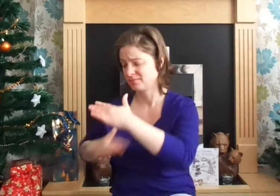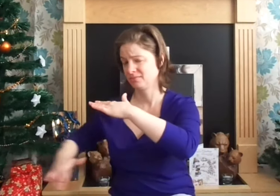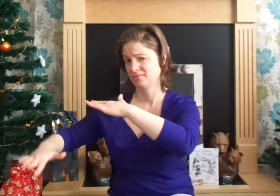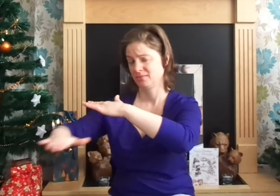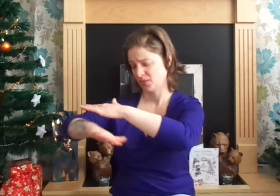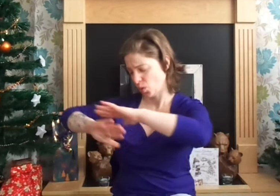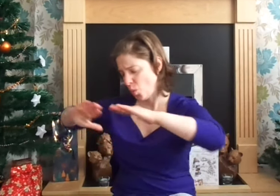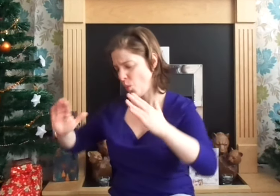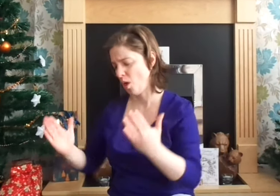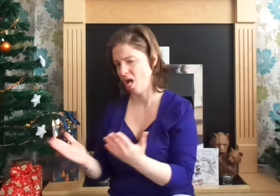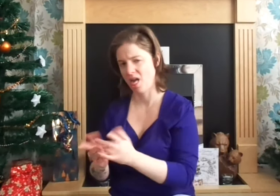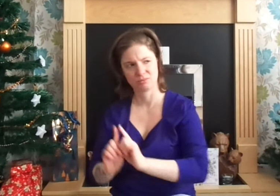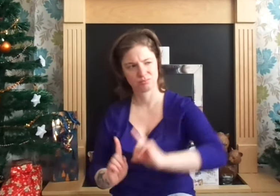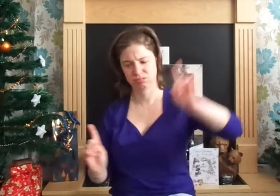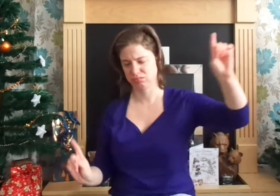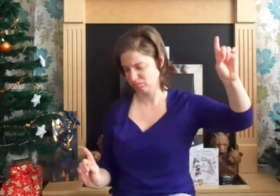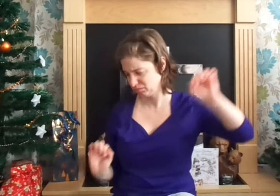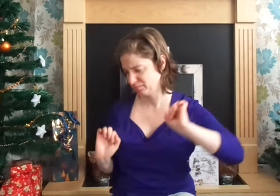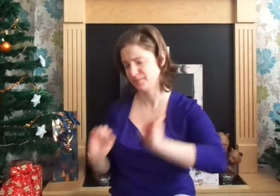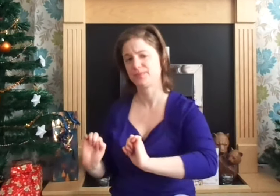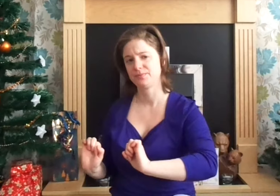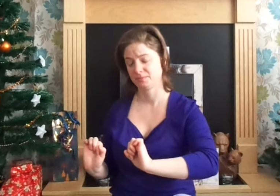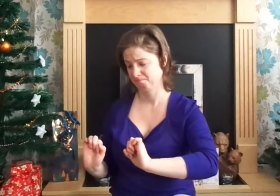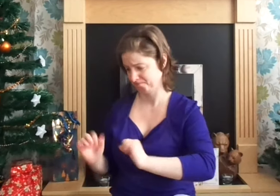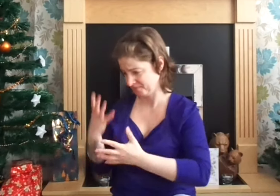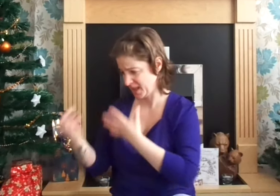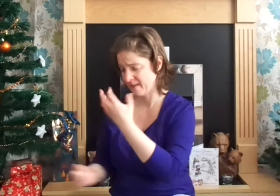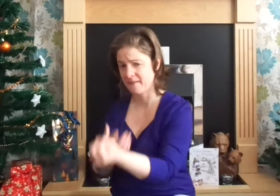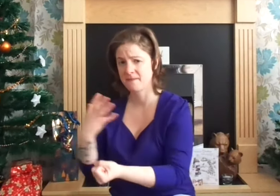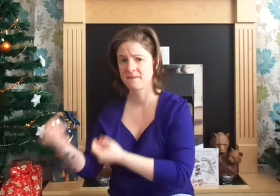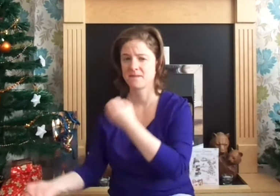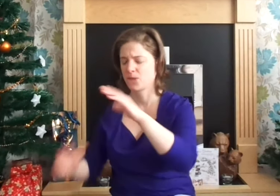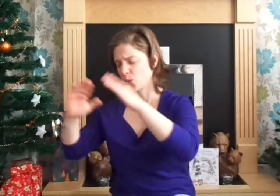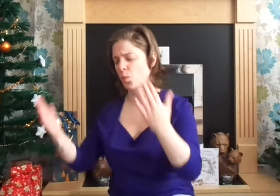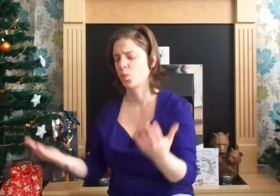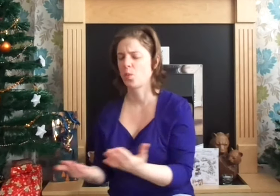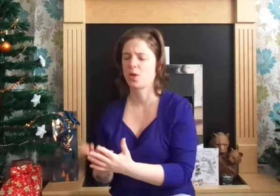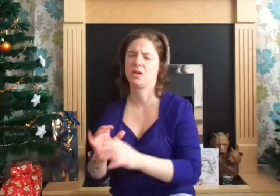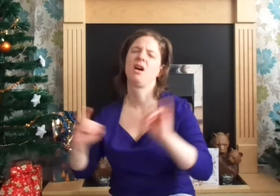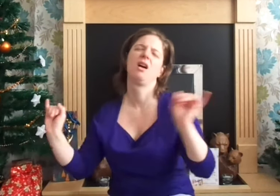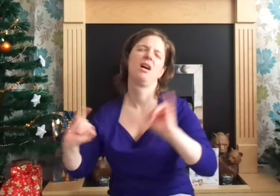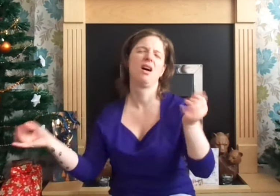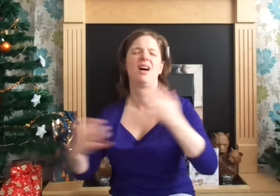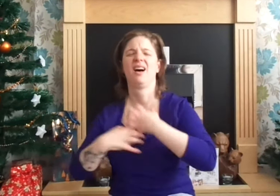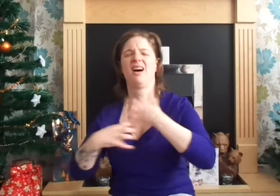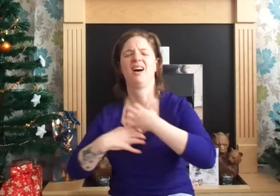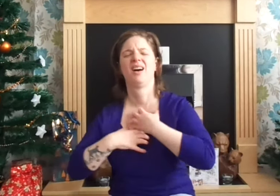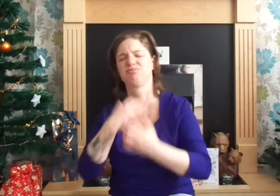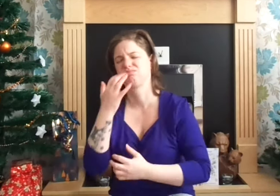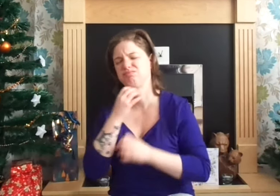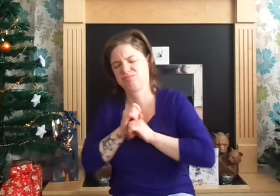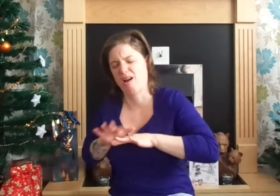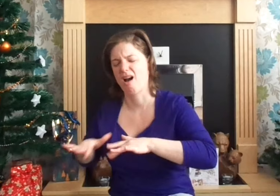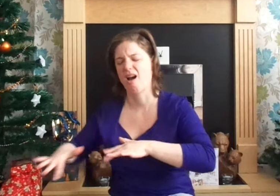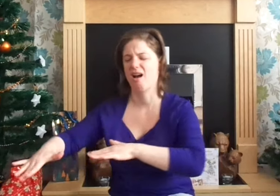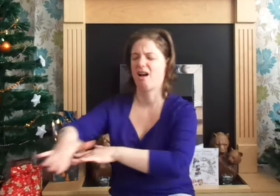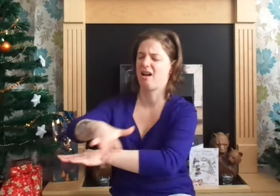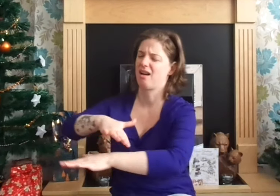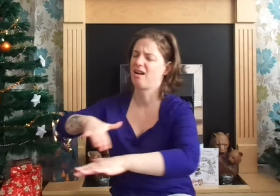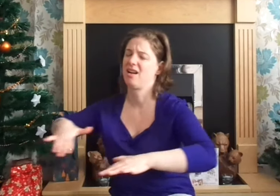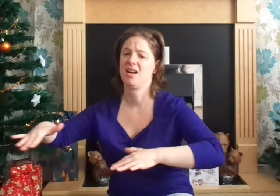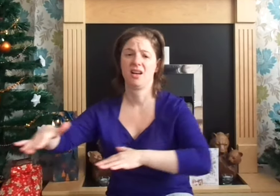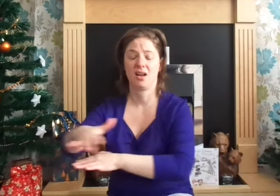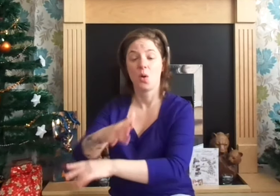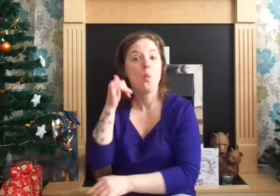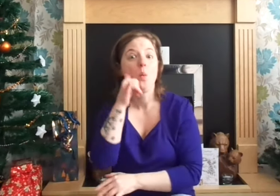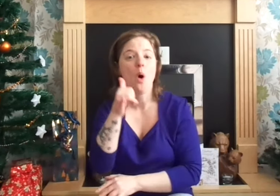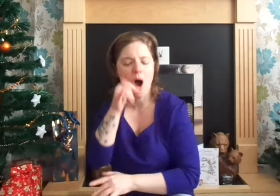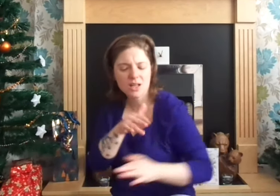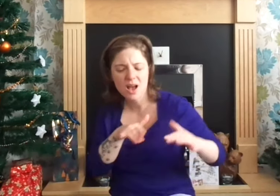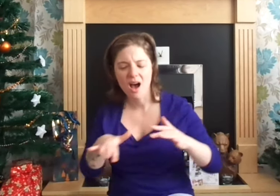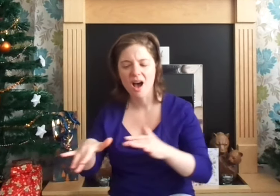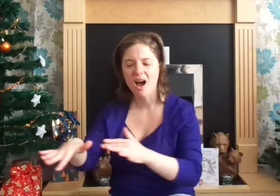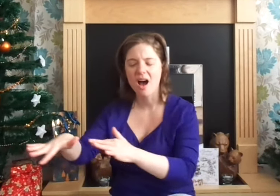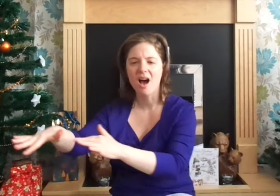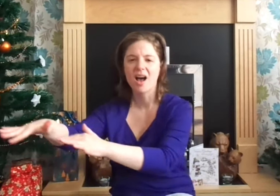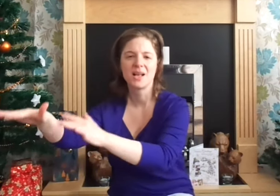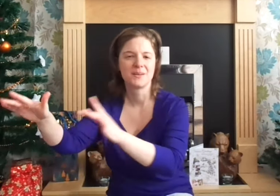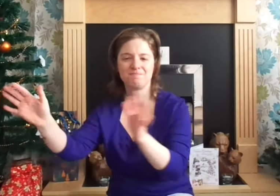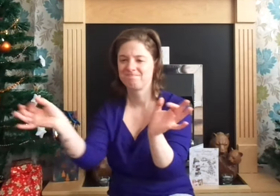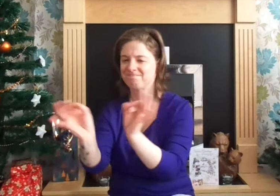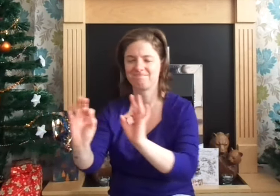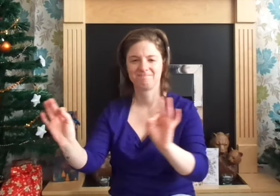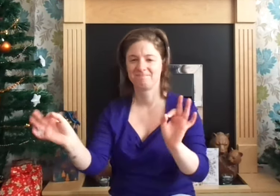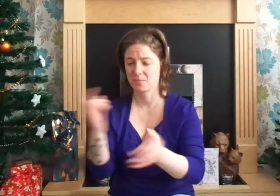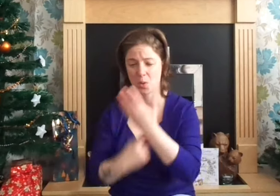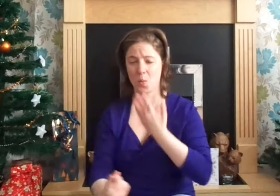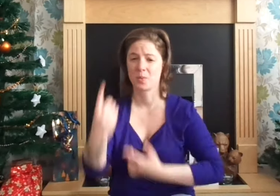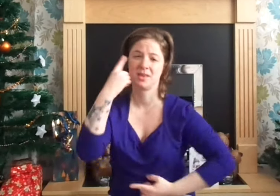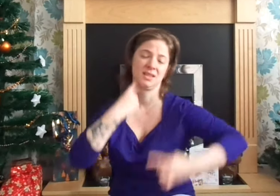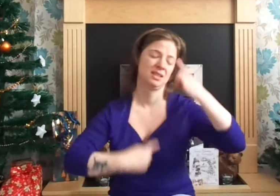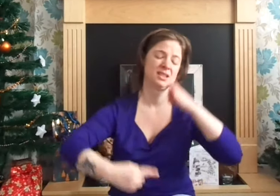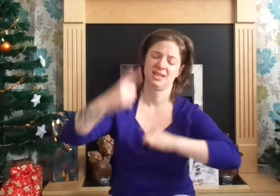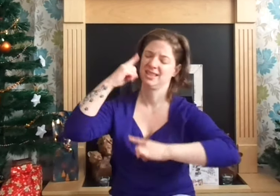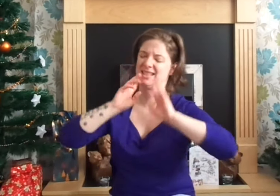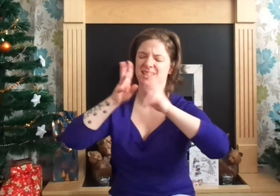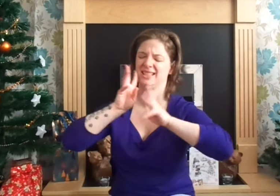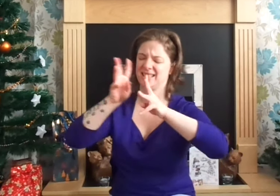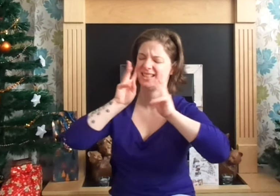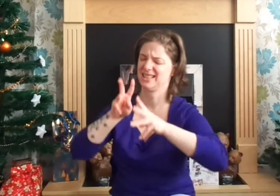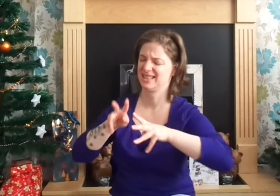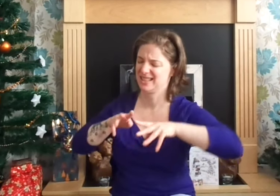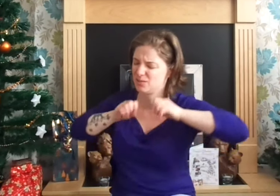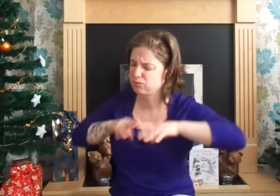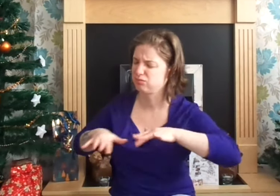There's a world outside your window And it's a world of dread and fear Where the only water flowing Is the bitter sting of tears